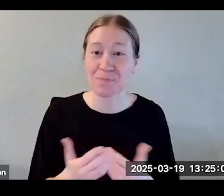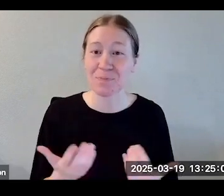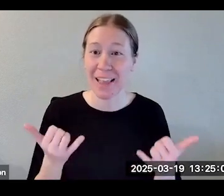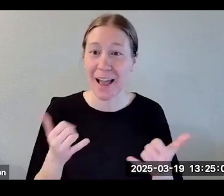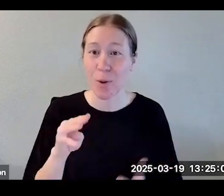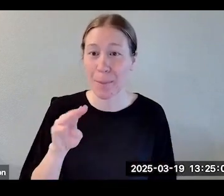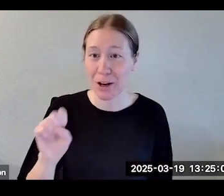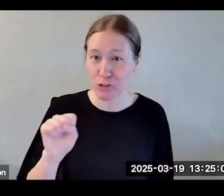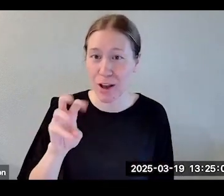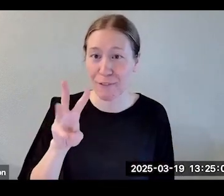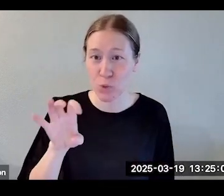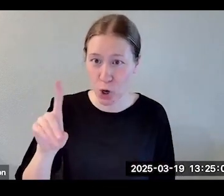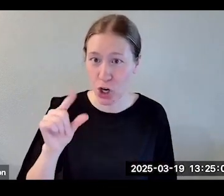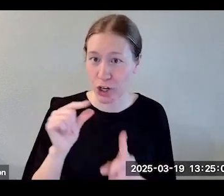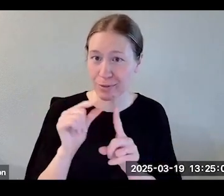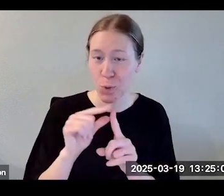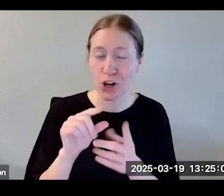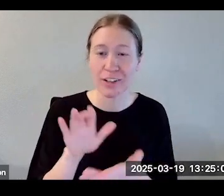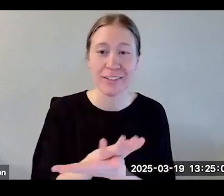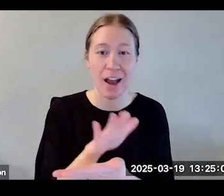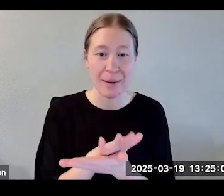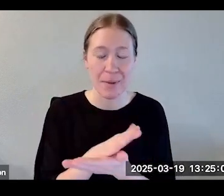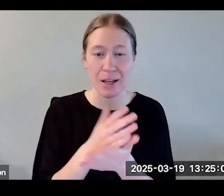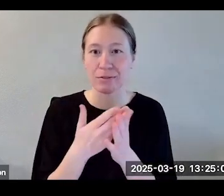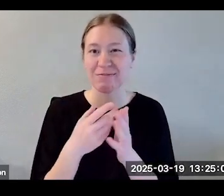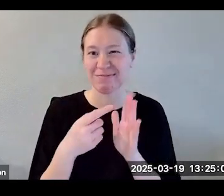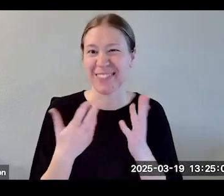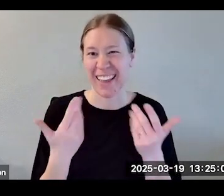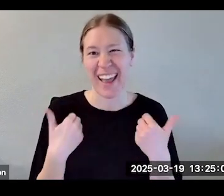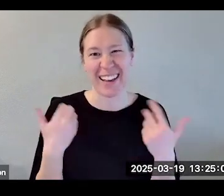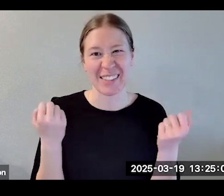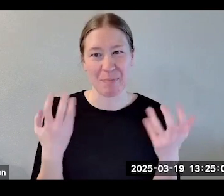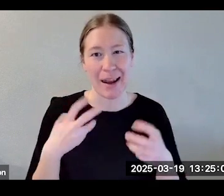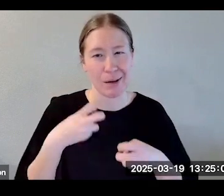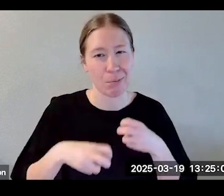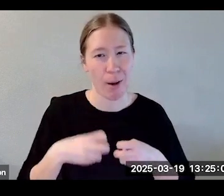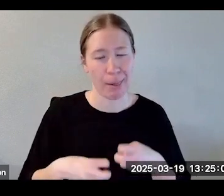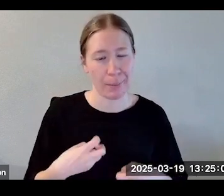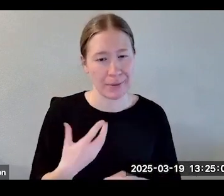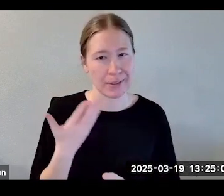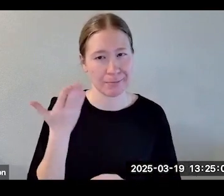that has a variety of accessibility issues. I'm just gonna kind of scroll through it a little bit.